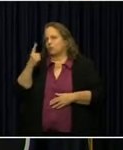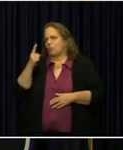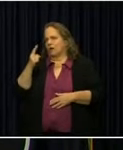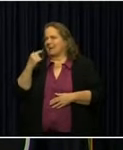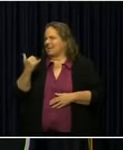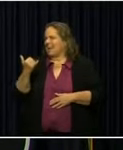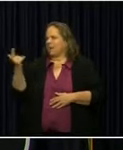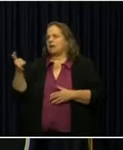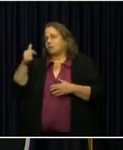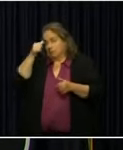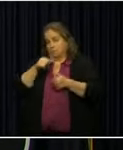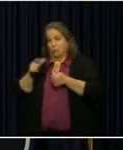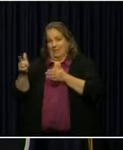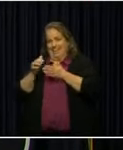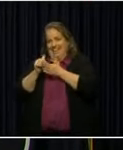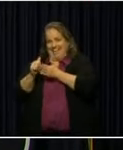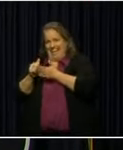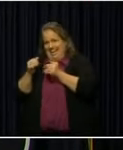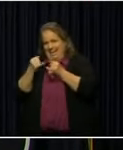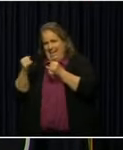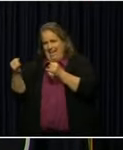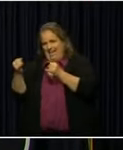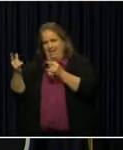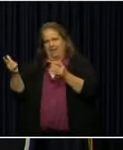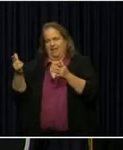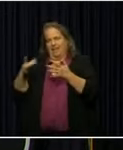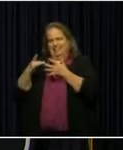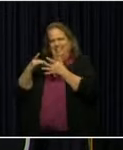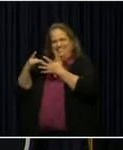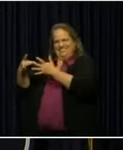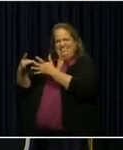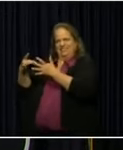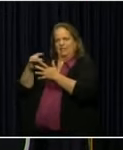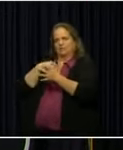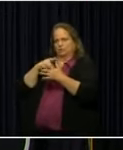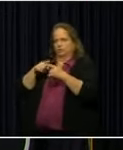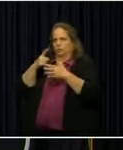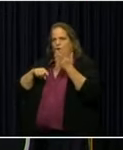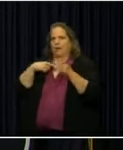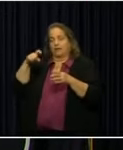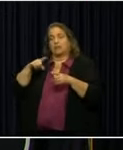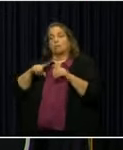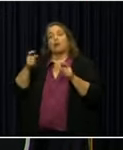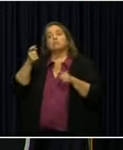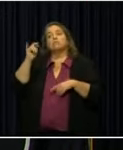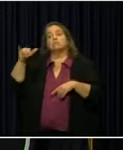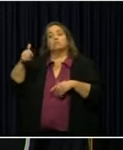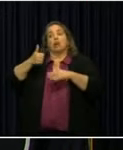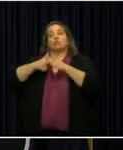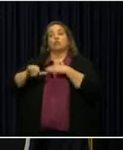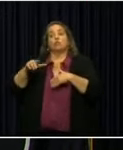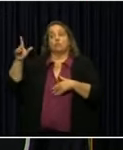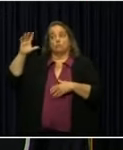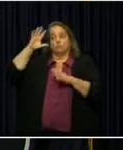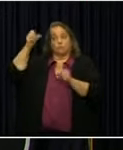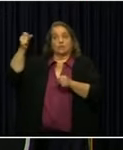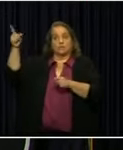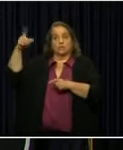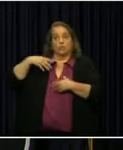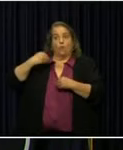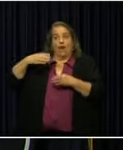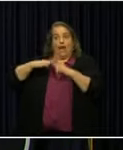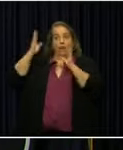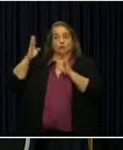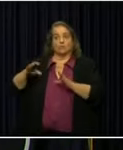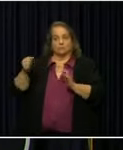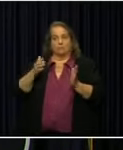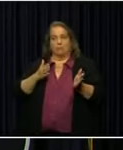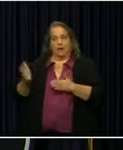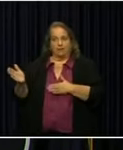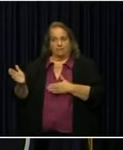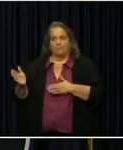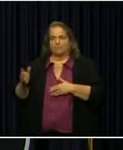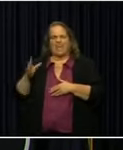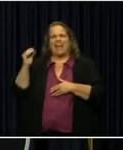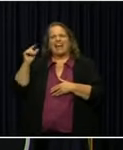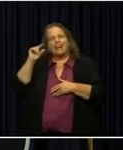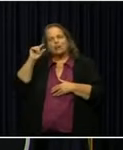ONE, JAMES.